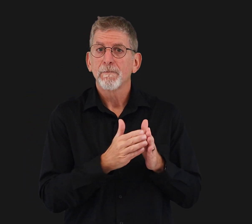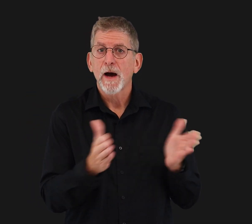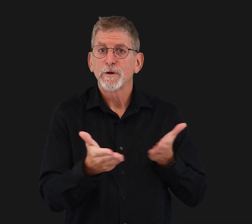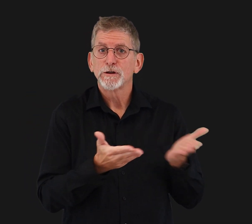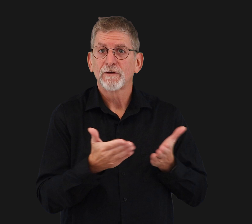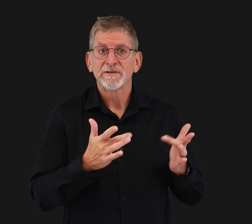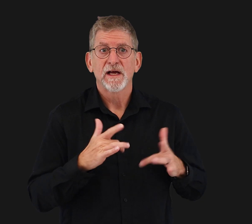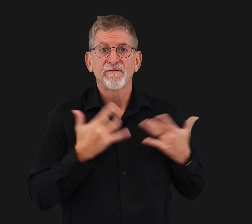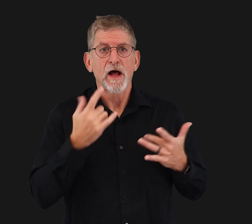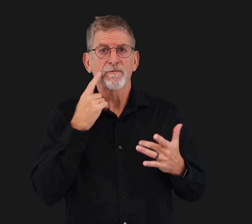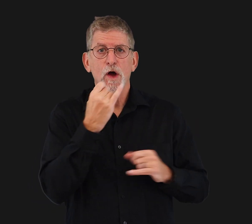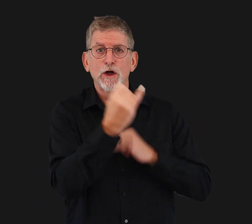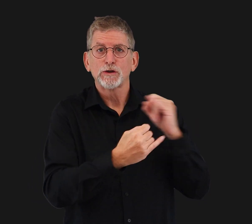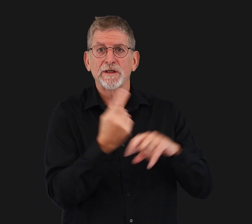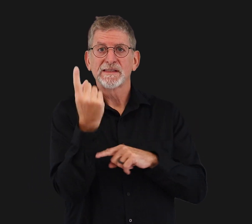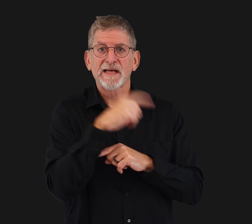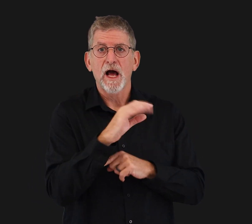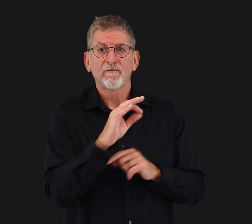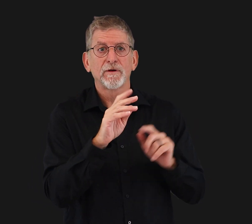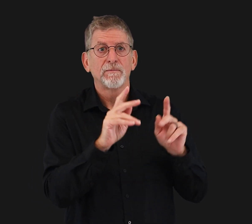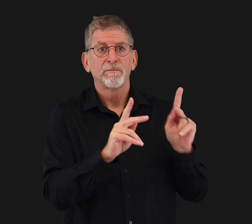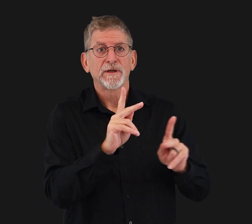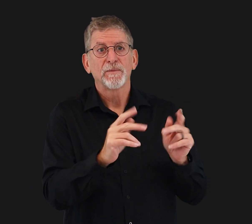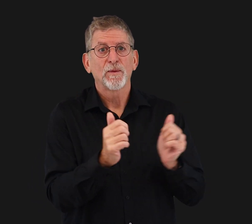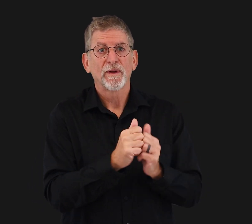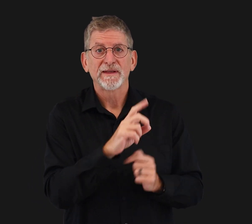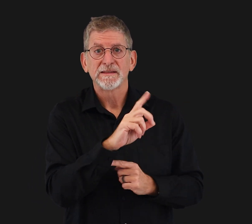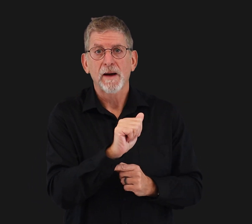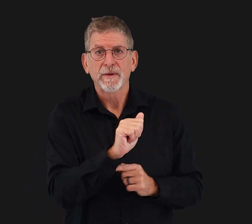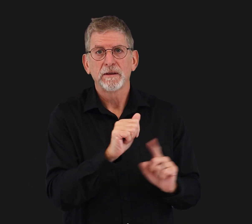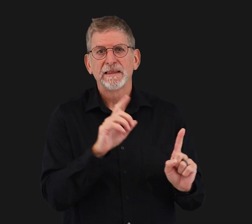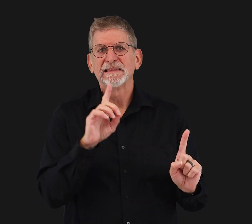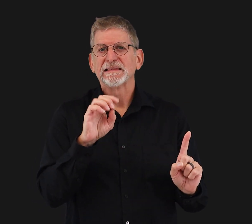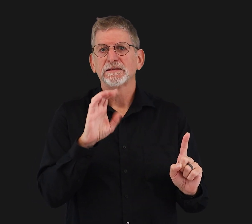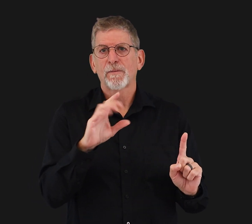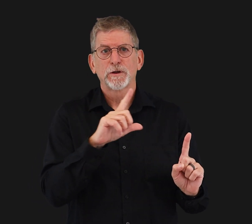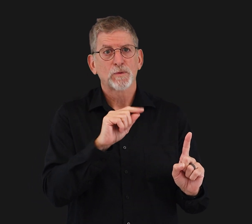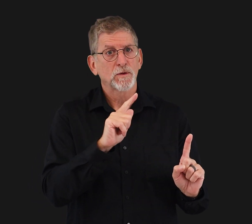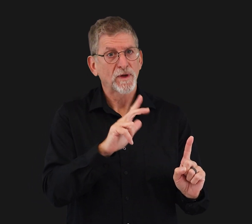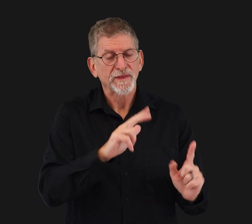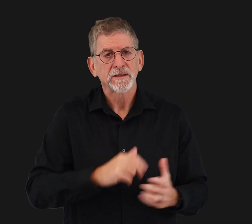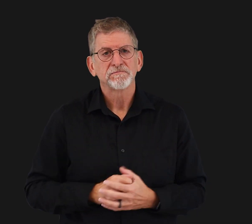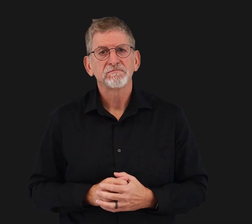◦ Public service event for International Day of Persons with Disabilities (December 2023)